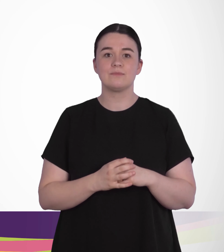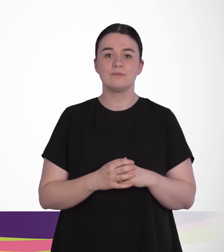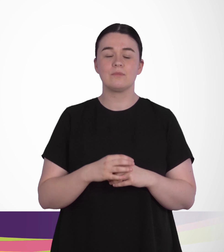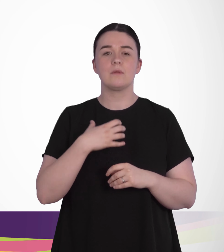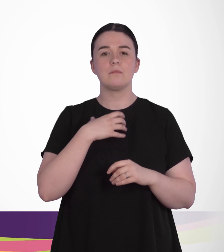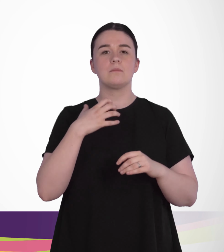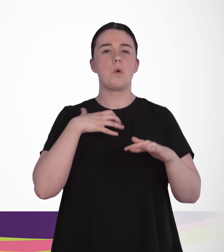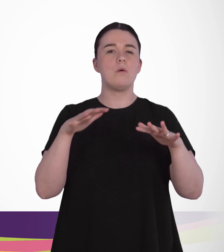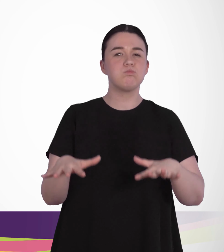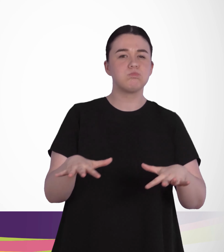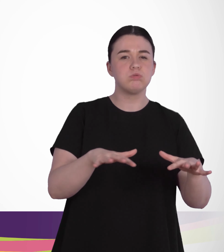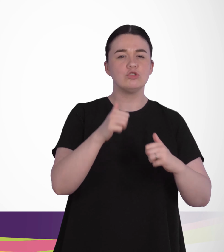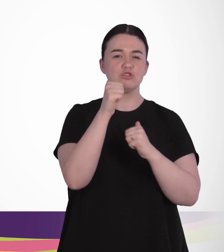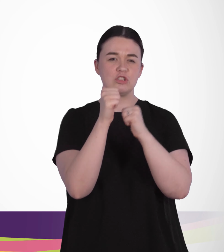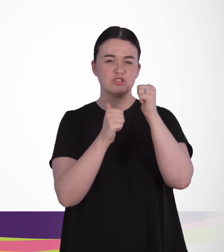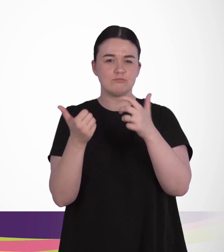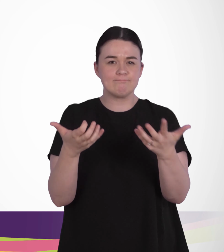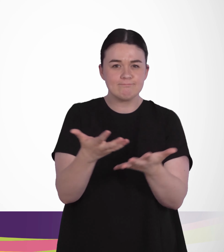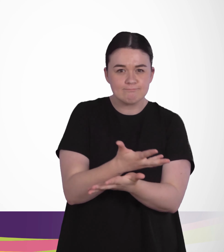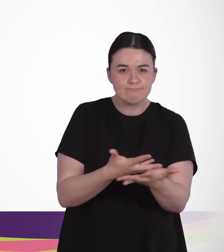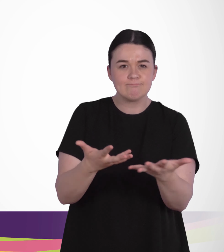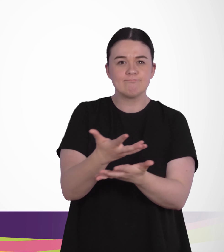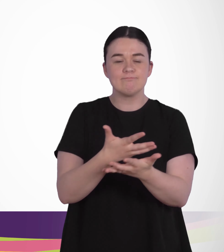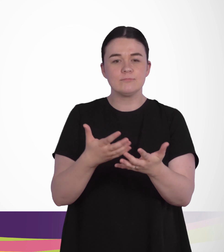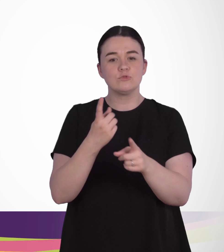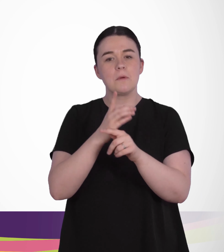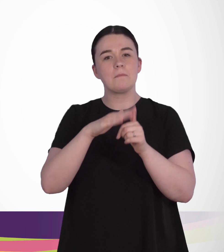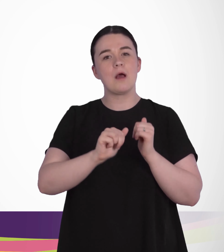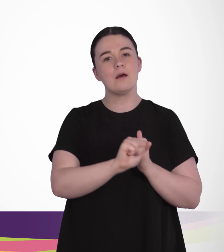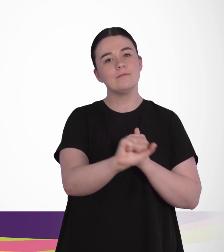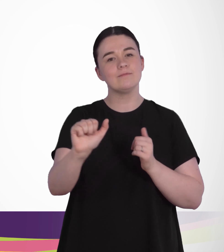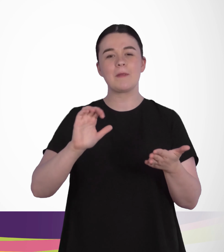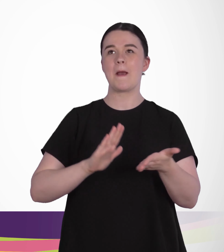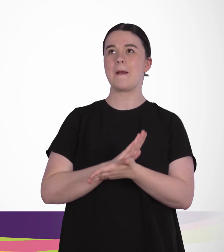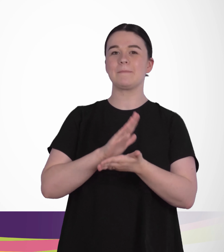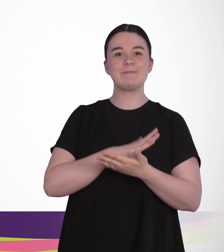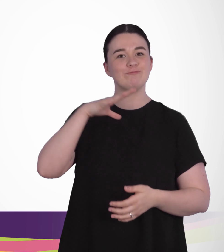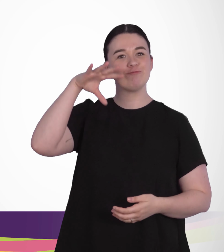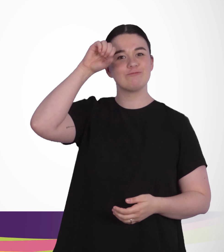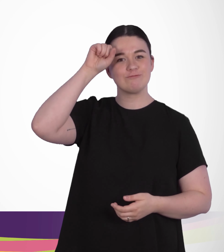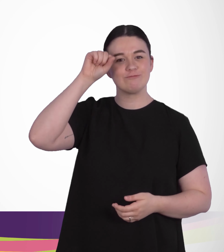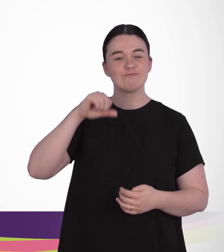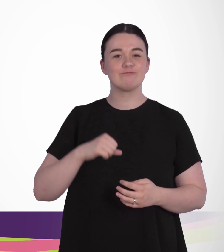and semi-structured discussions about the children’s happiest moment or memory.